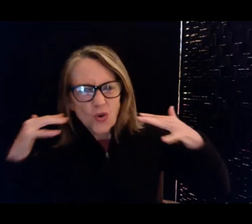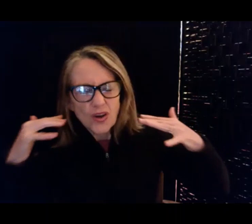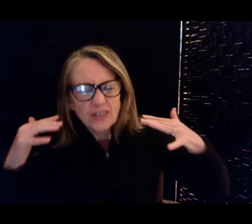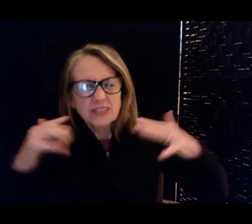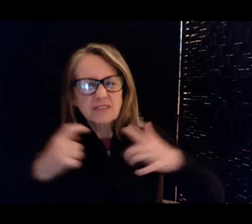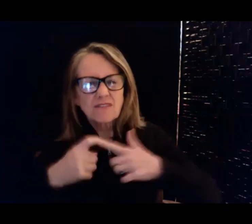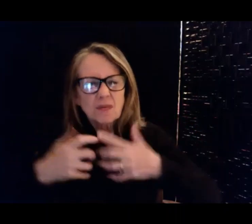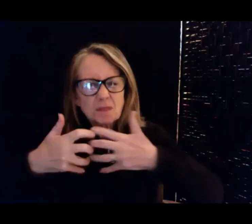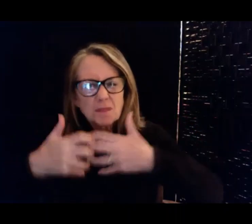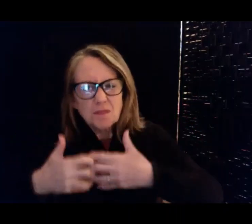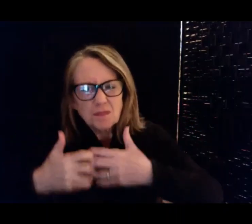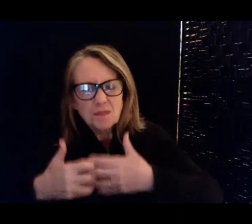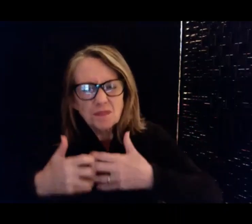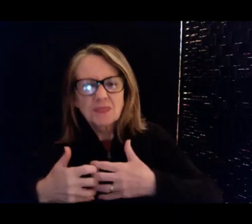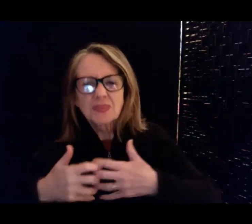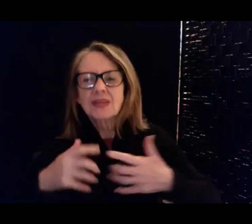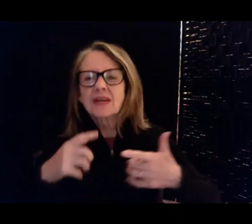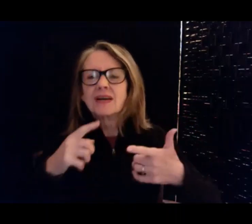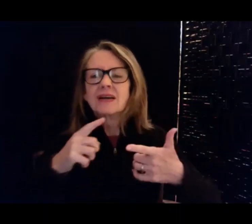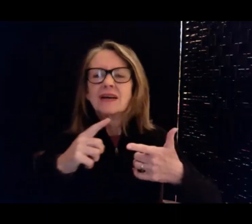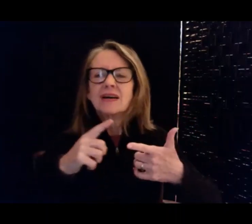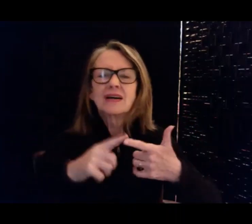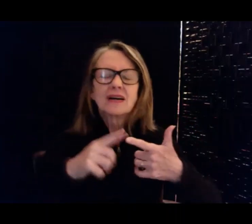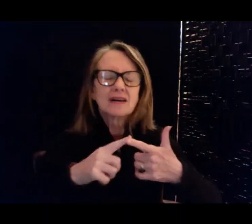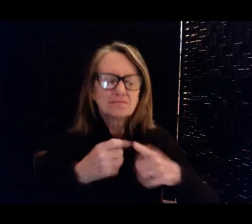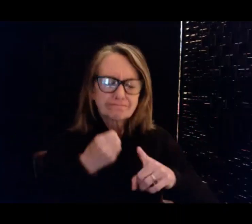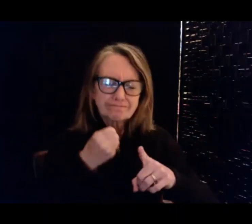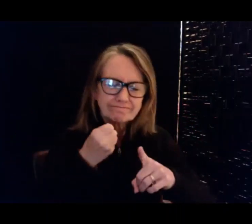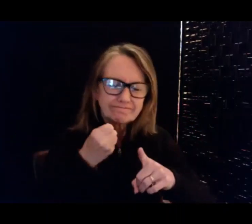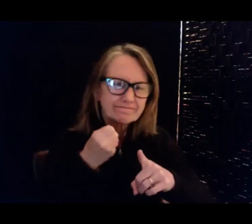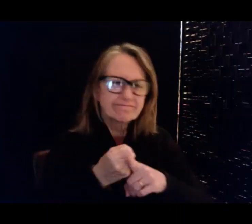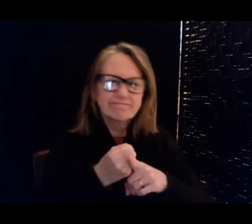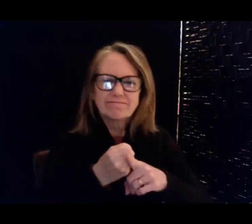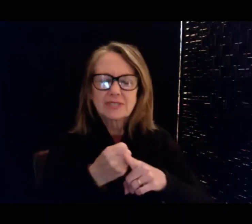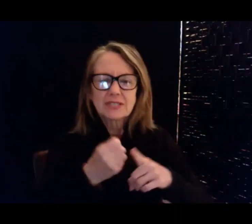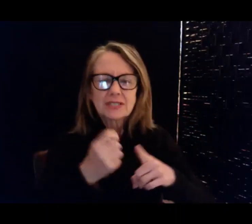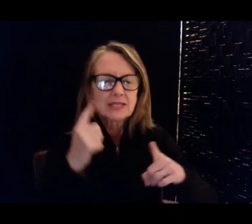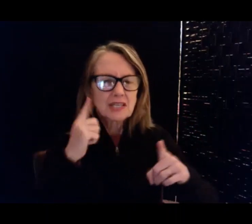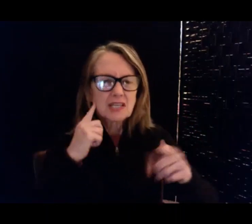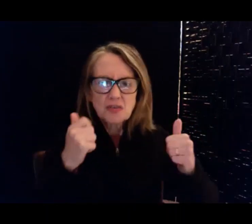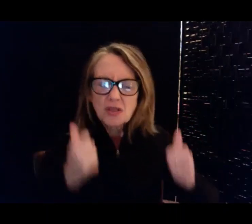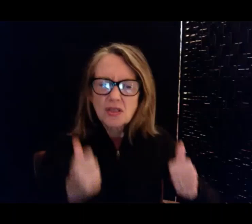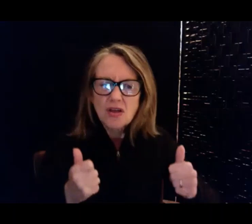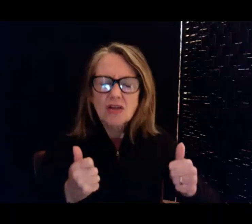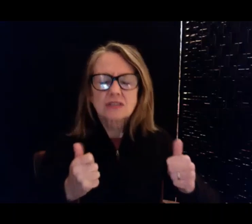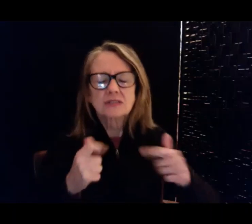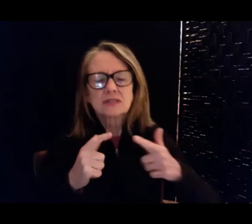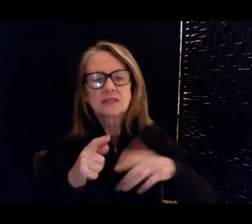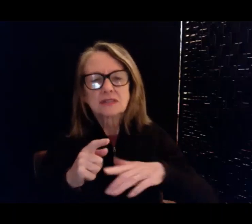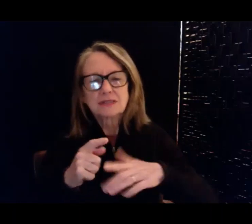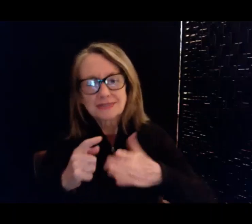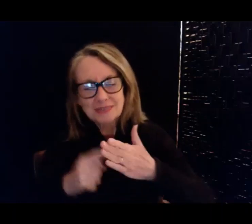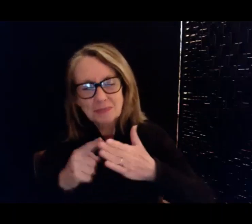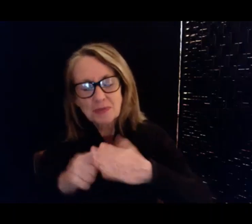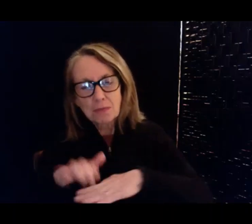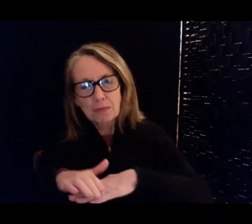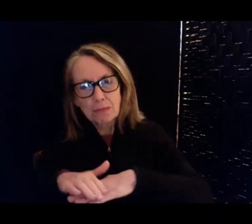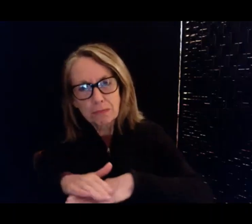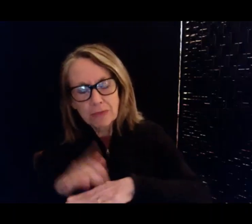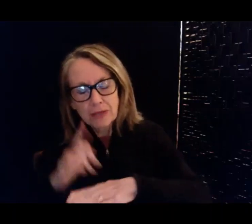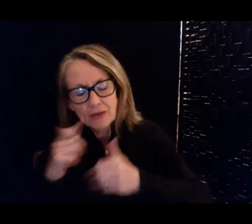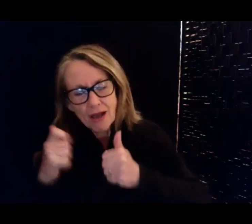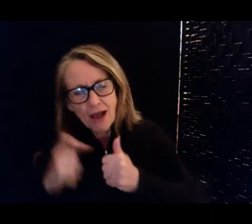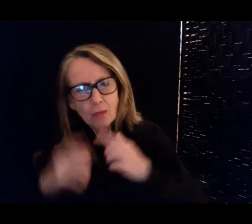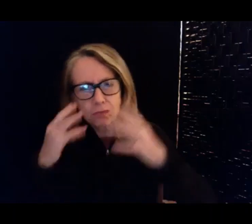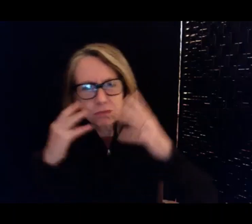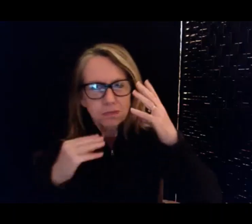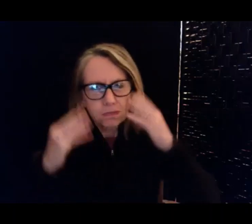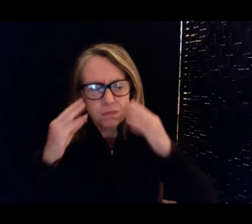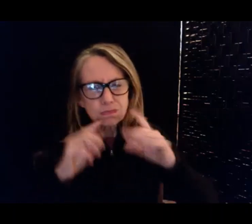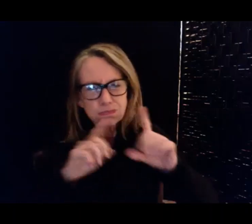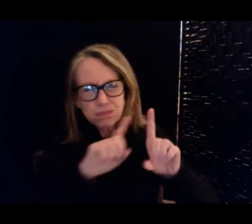hearing loss, sudden acute hearing loss so with all of these experiences I have